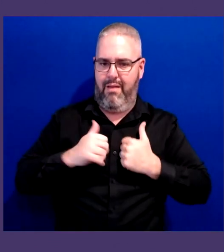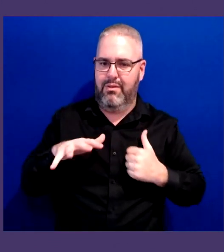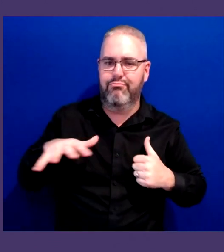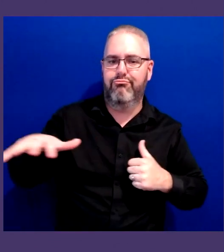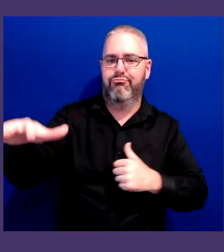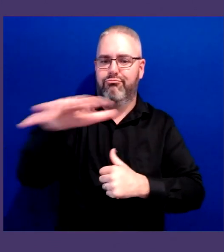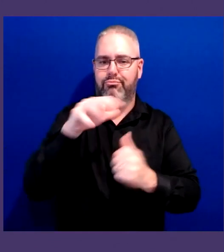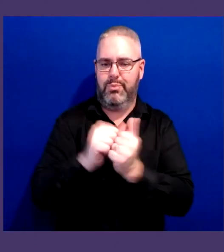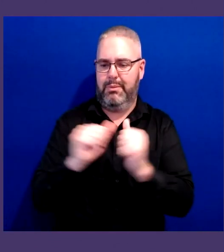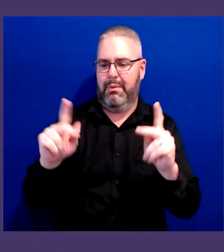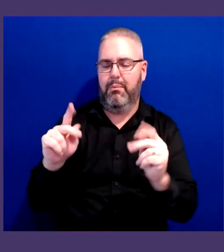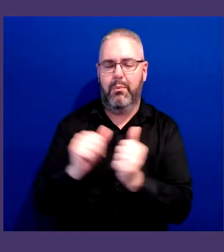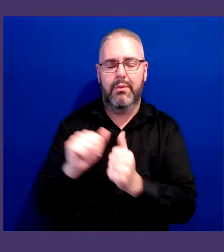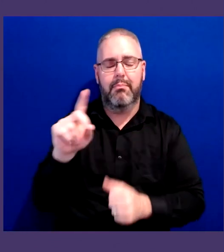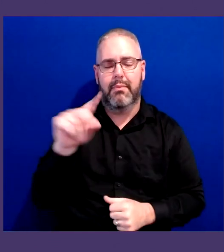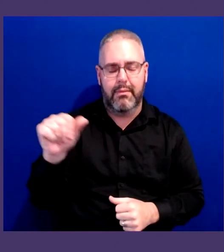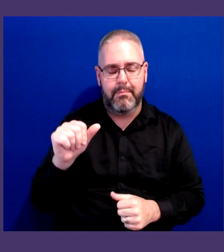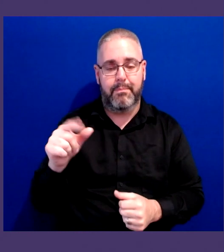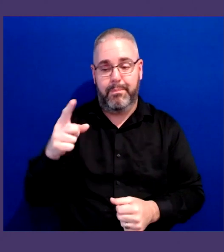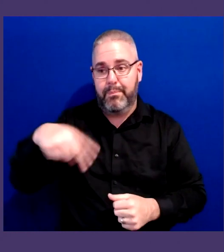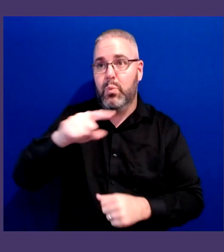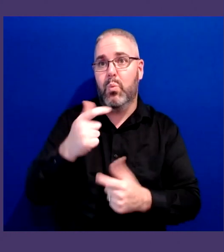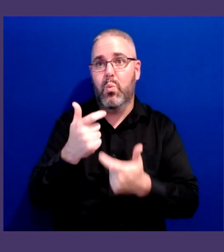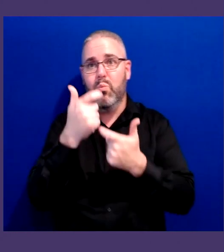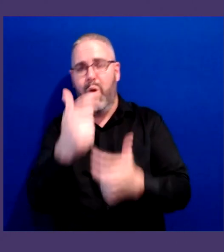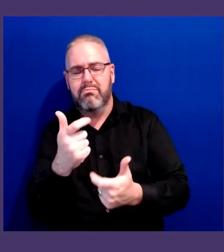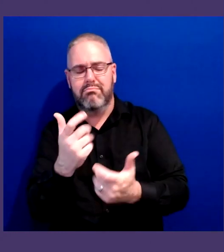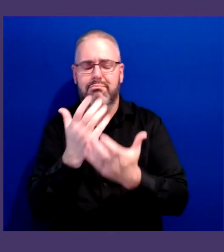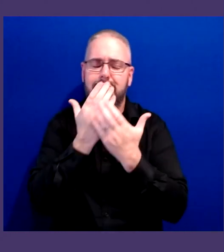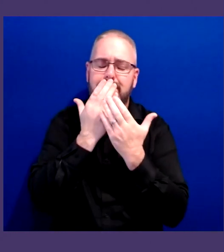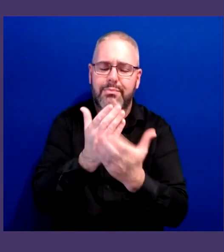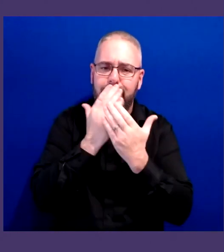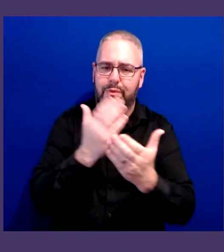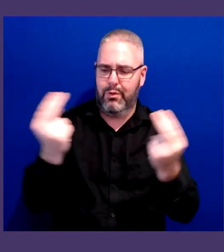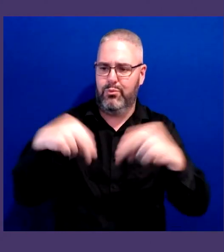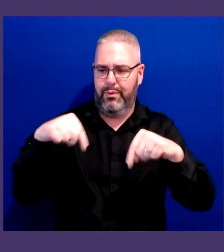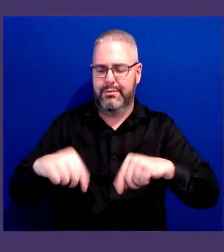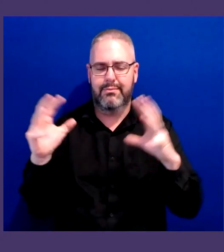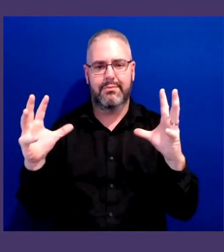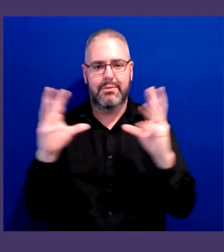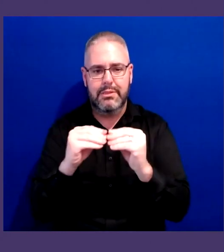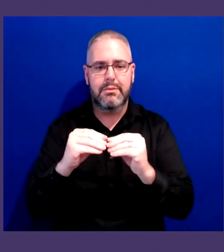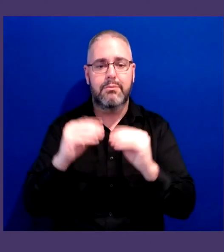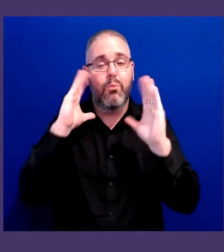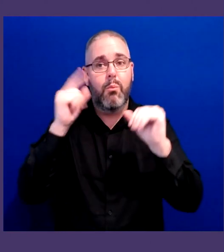To everyone who has tuned in, thank you so much for joining our session. Hope you enjoy the remainder of